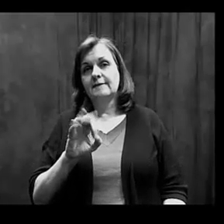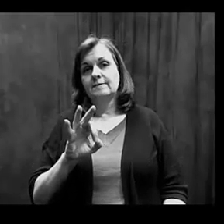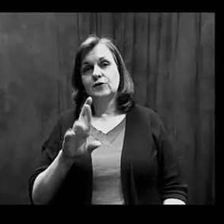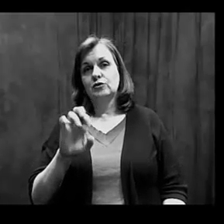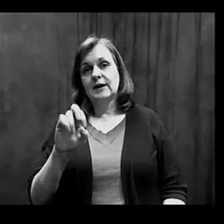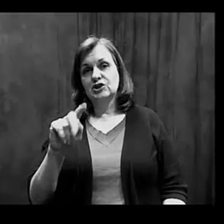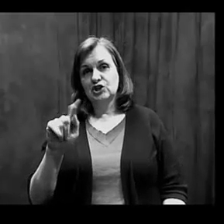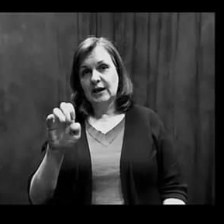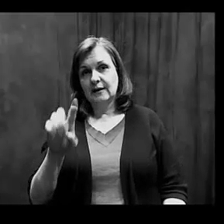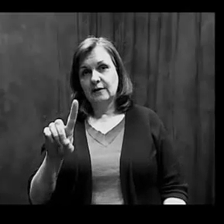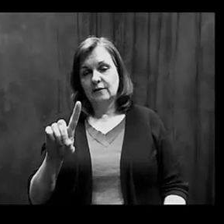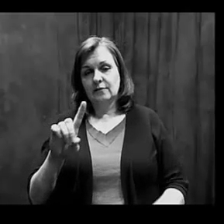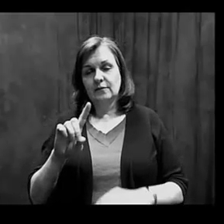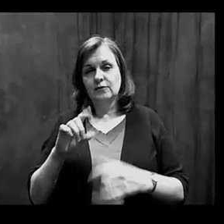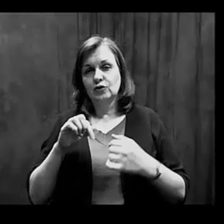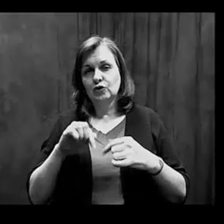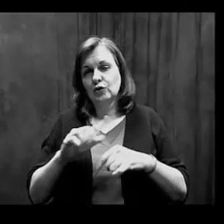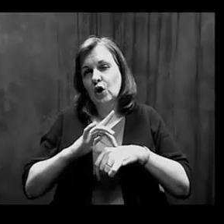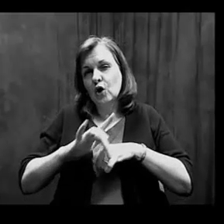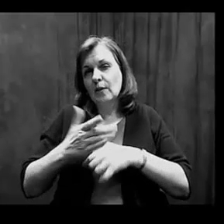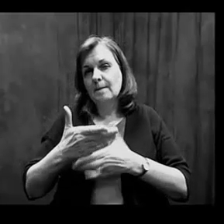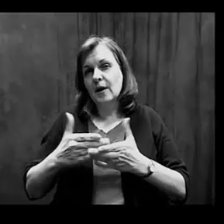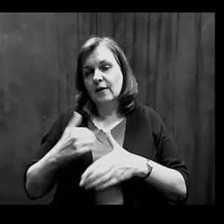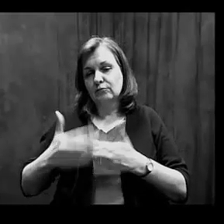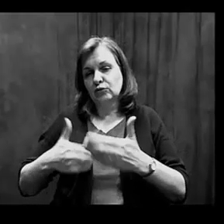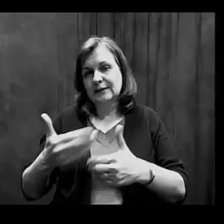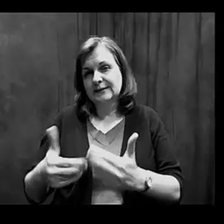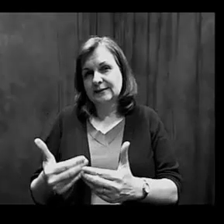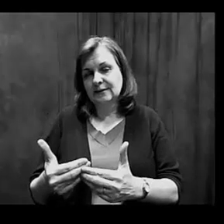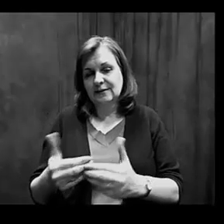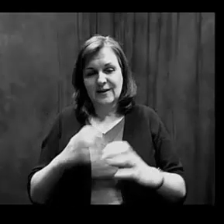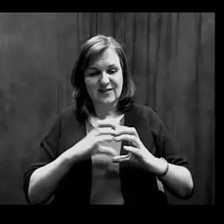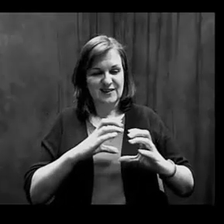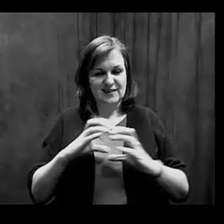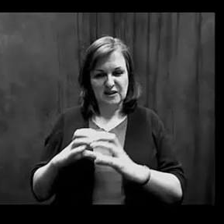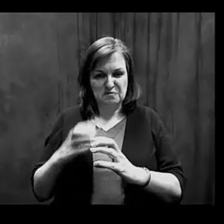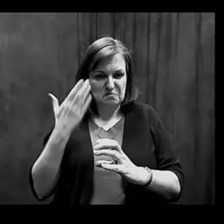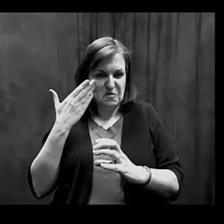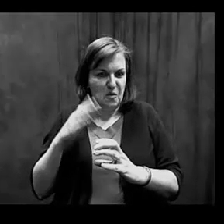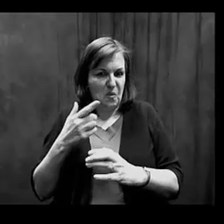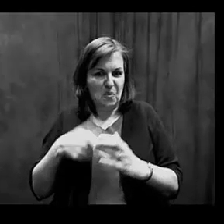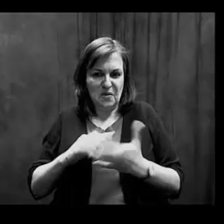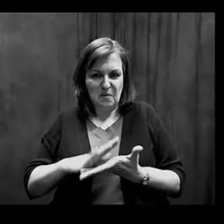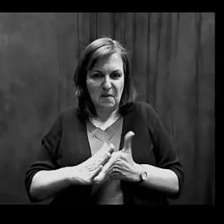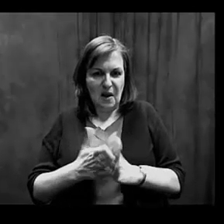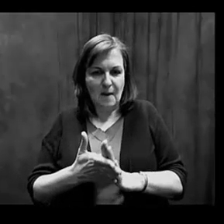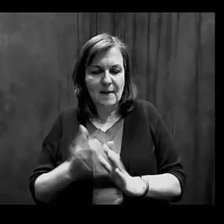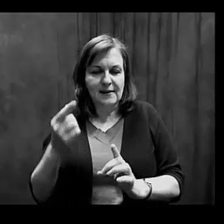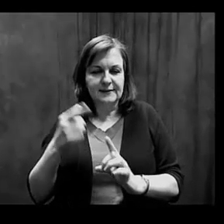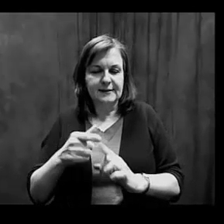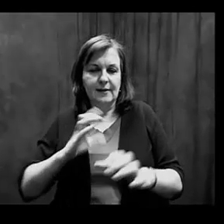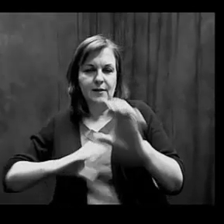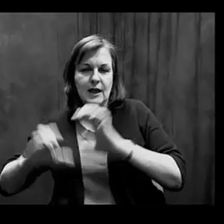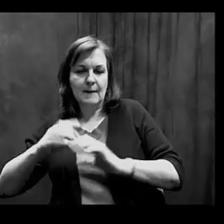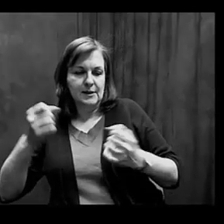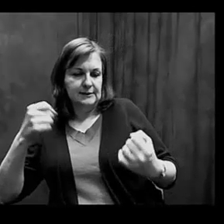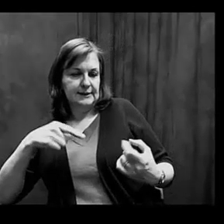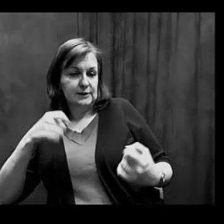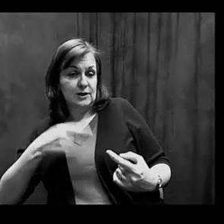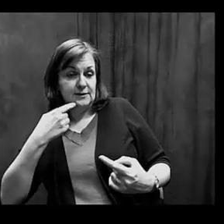in early development meaning they don't know what they're going to become until they get the chemical signals to do it. There are a number of